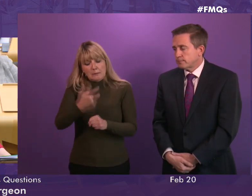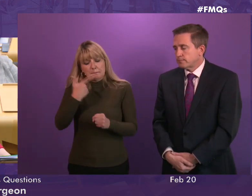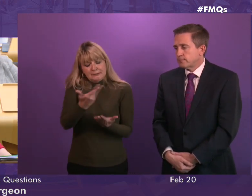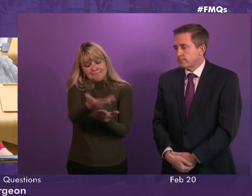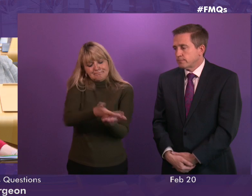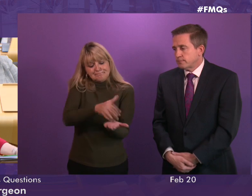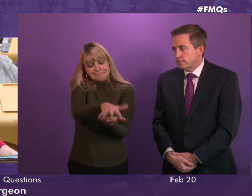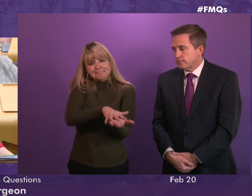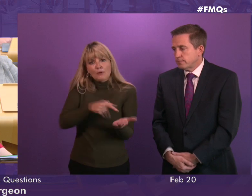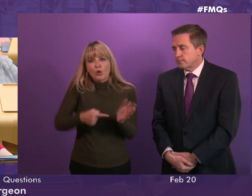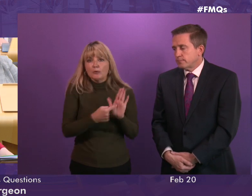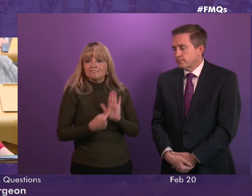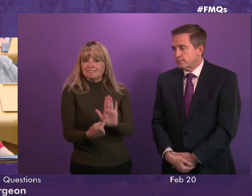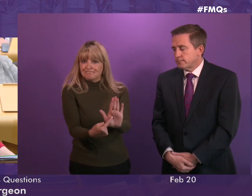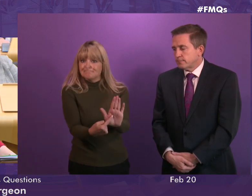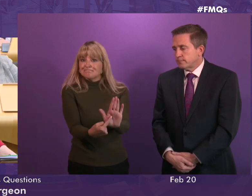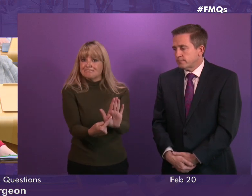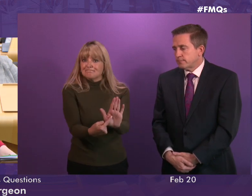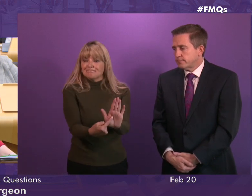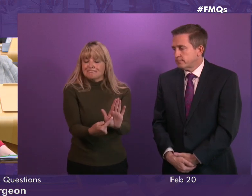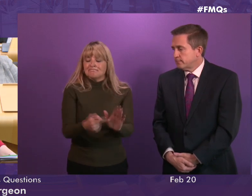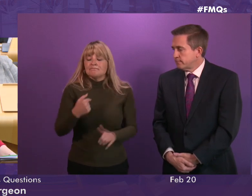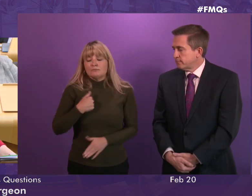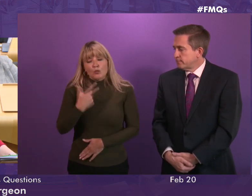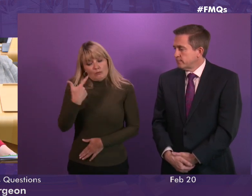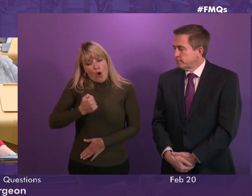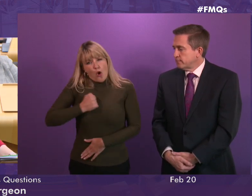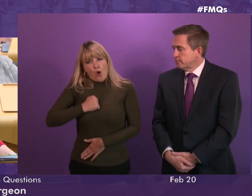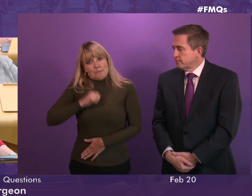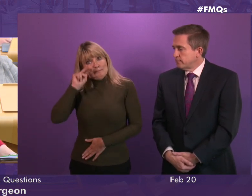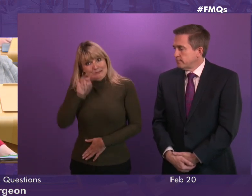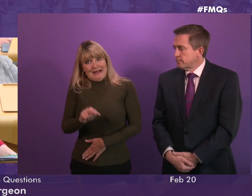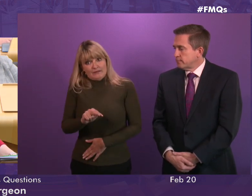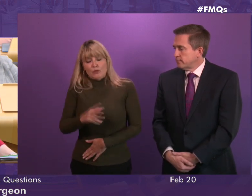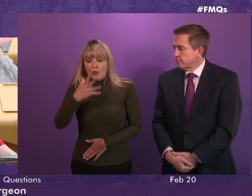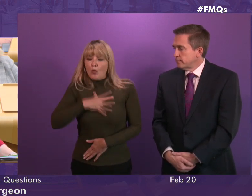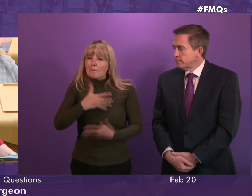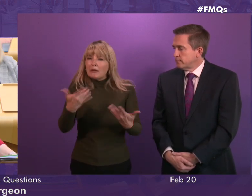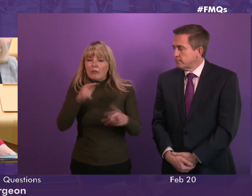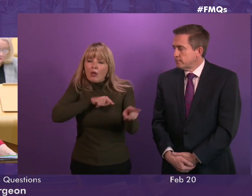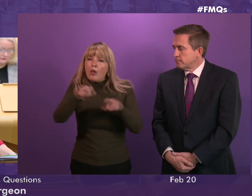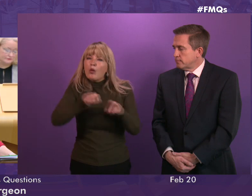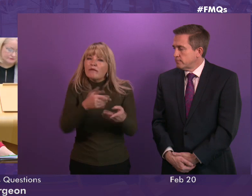on that. We come from the perspective of wanting asylum seekers to be welcomed here and given